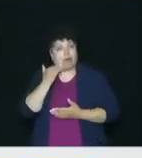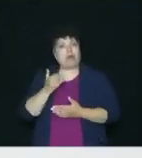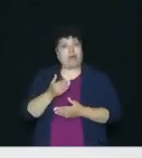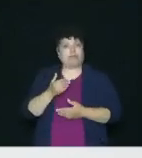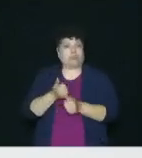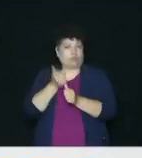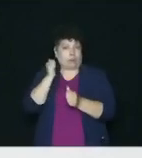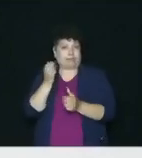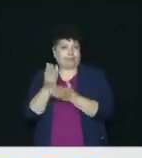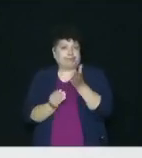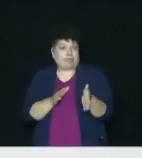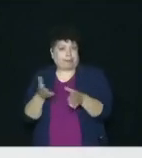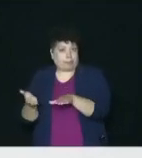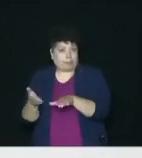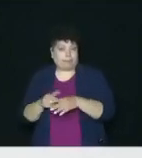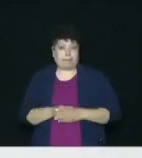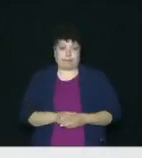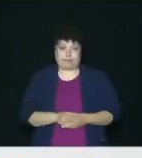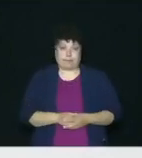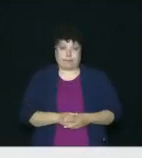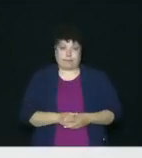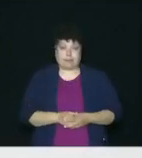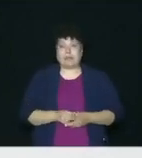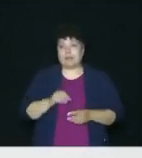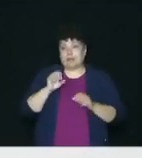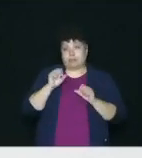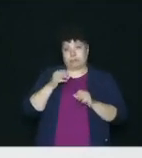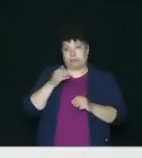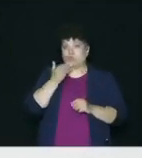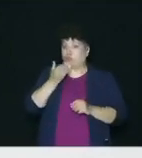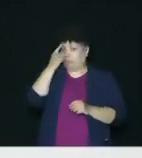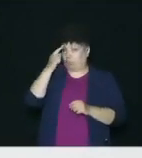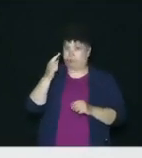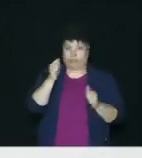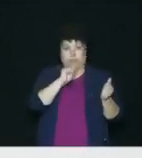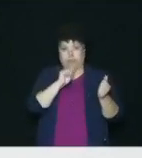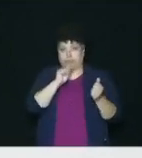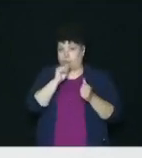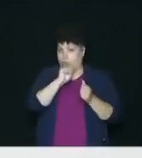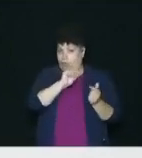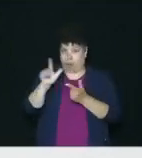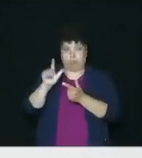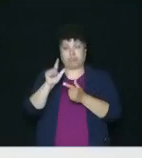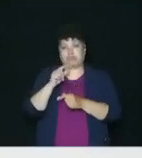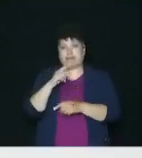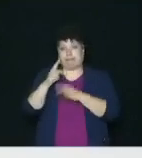EFFECTIVE WITH PREVENTING SERIOUS CASES, HOSPITALIZATION,